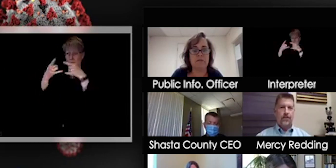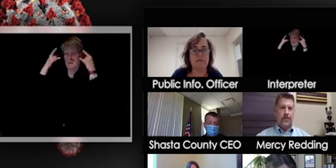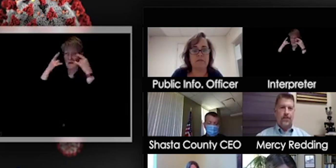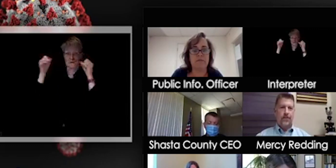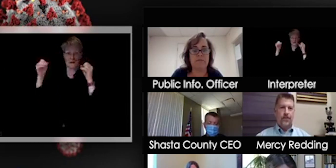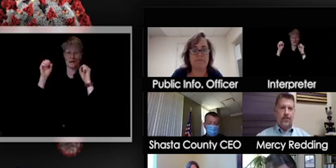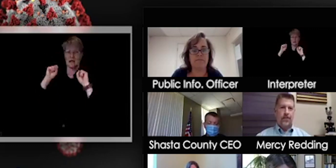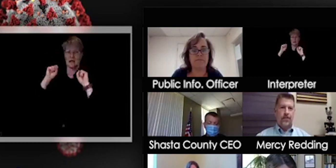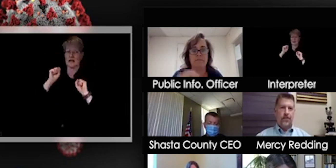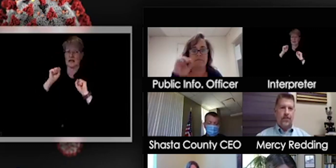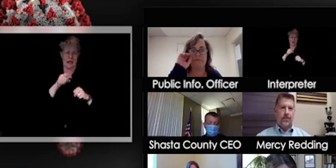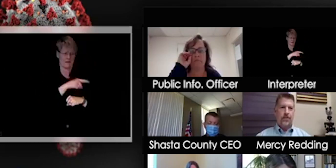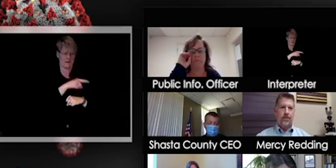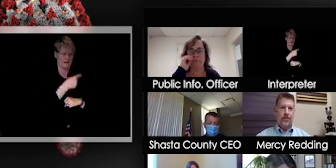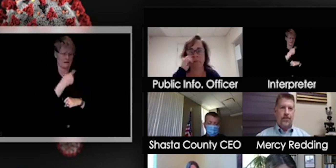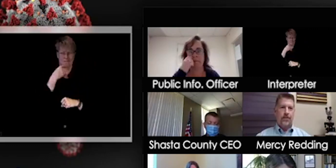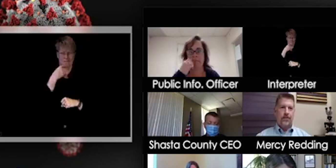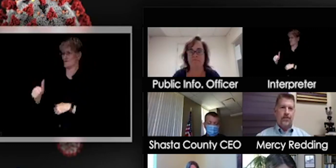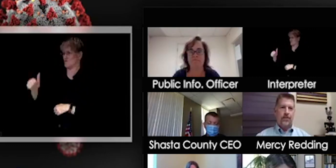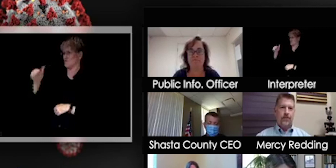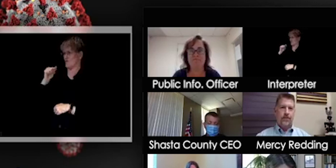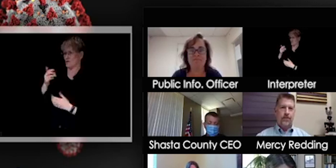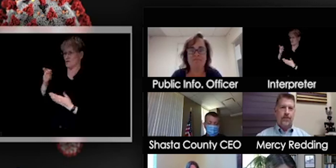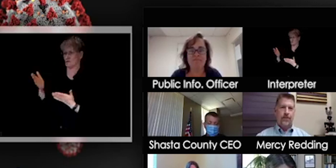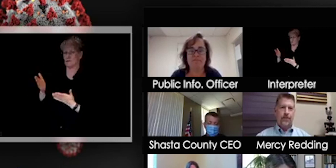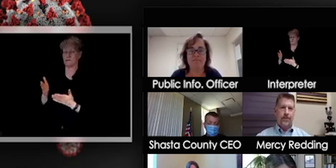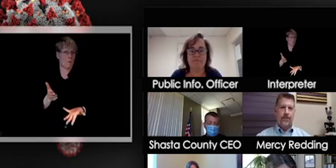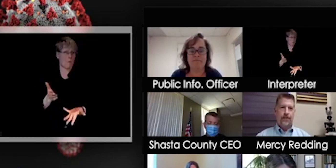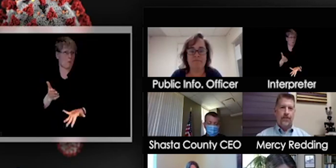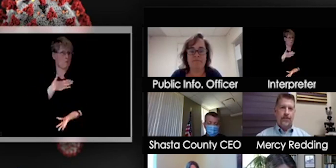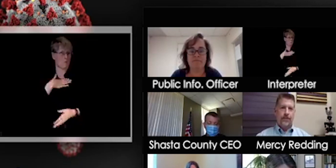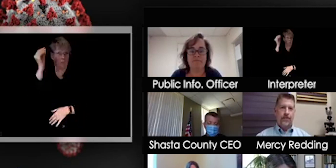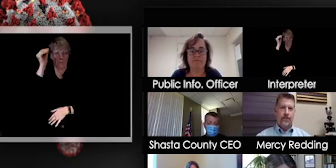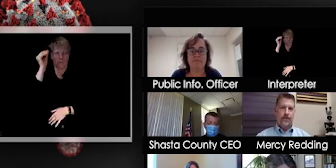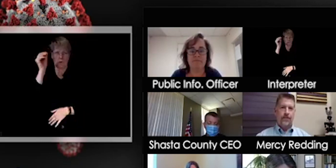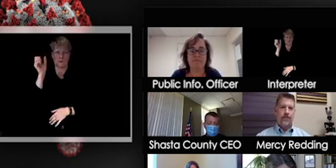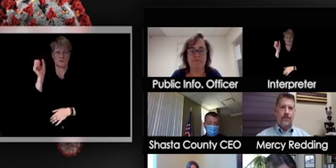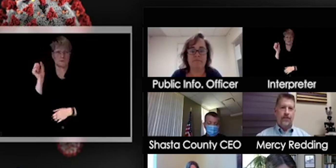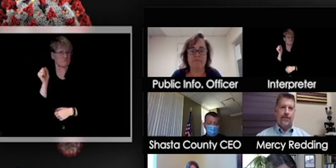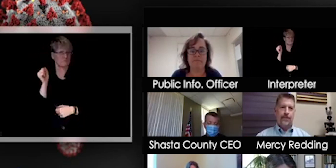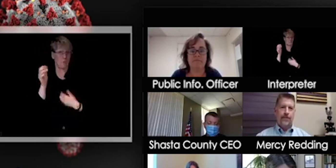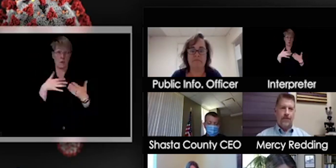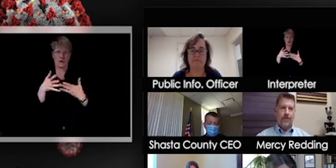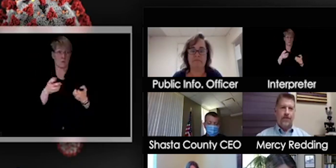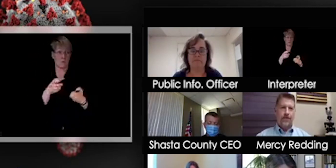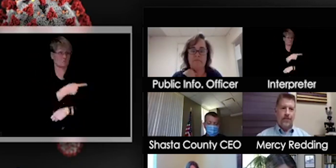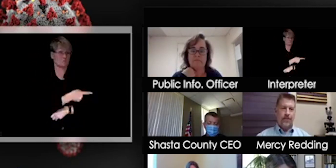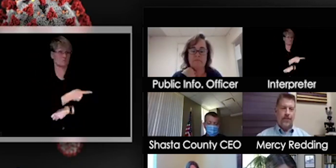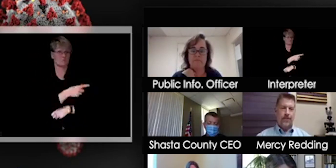I would say business can do whatever they want and if they're if they're worried about